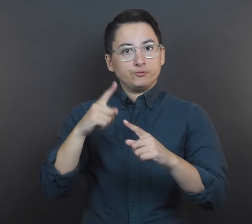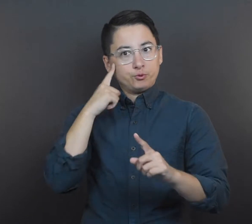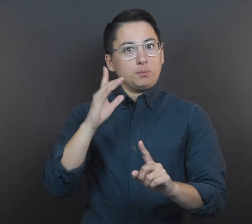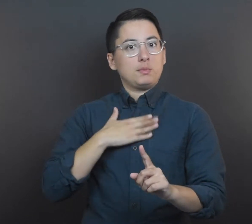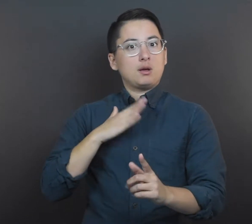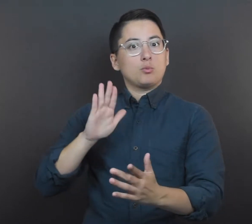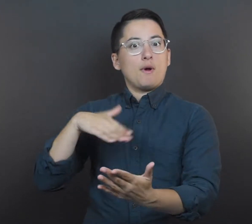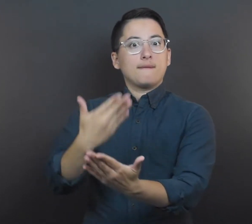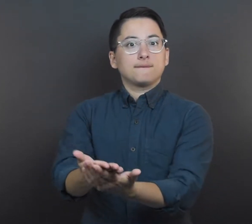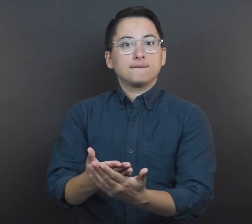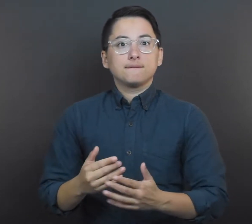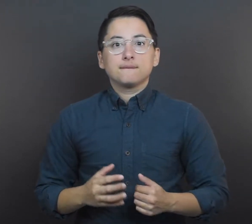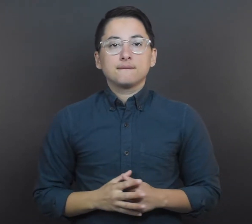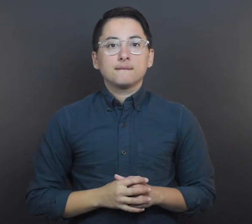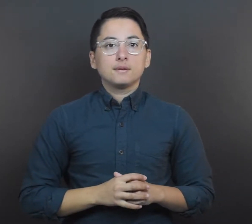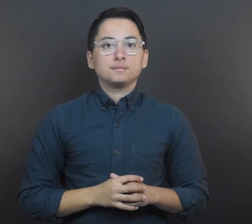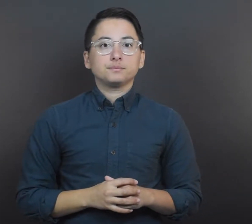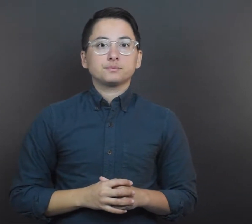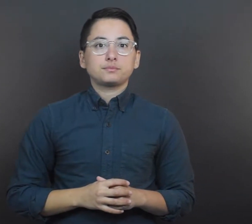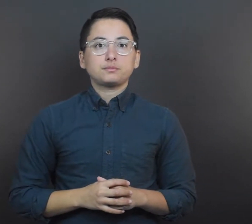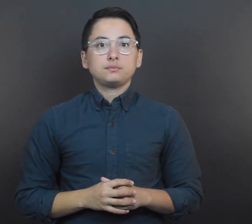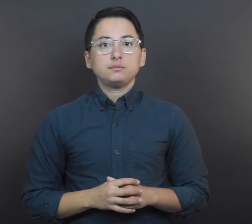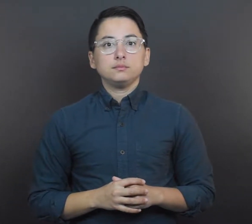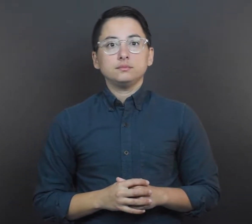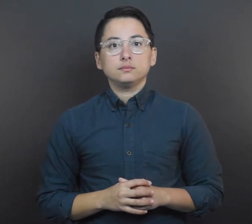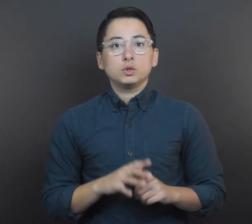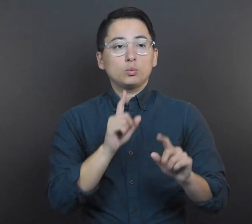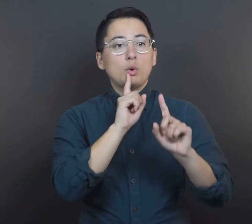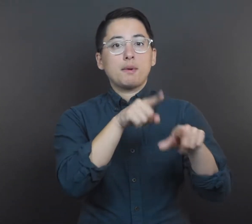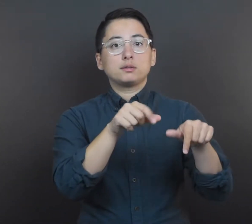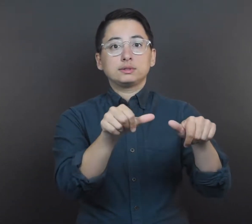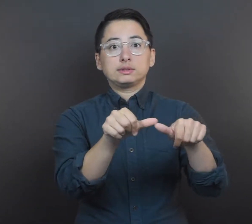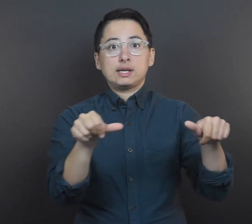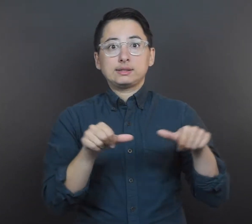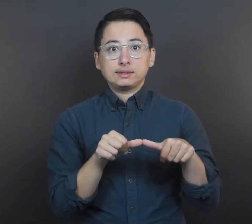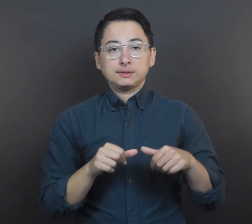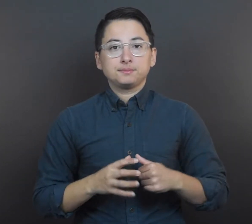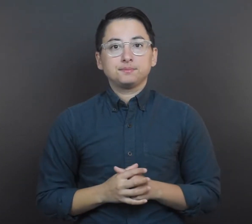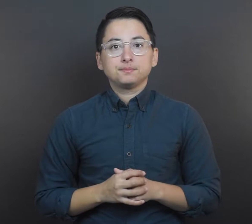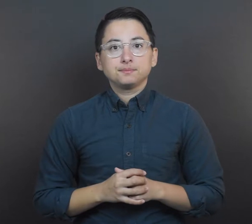day to make my arrival,” she said.